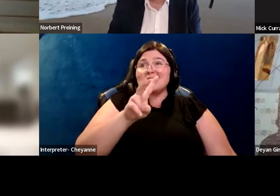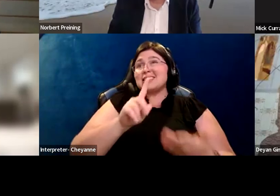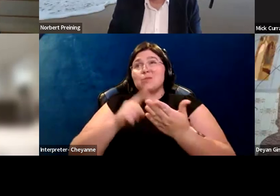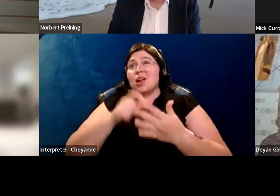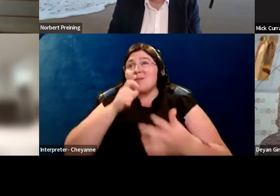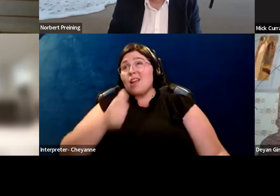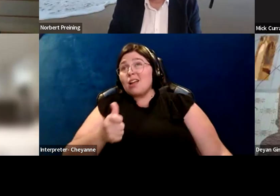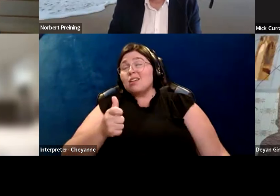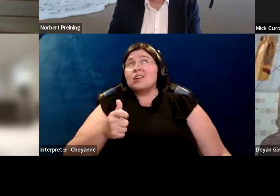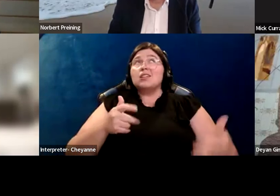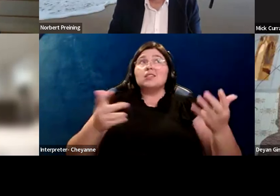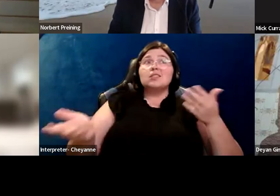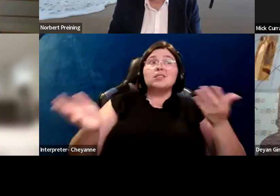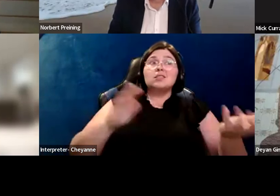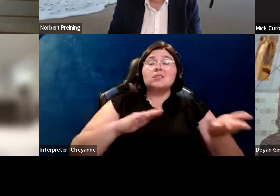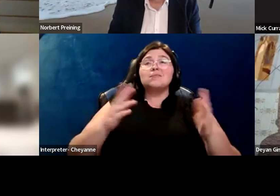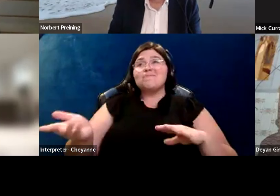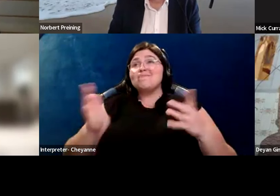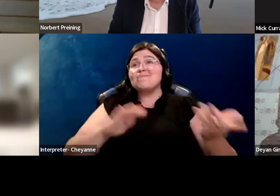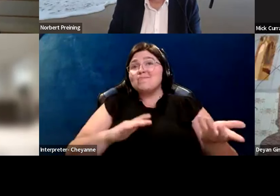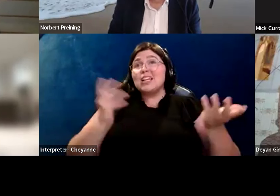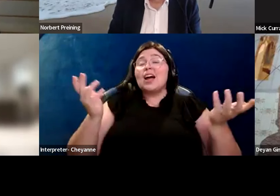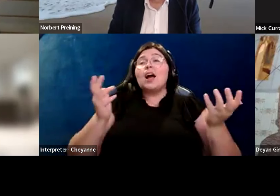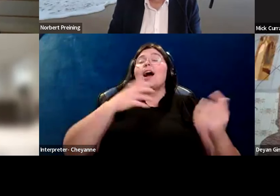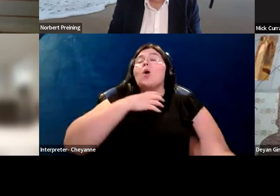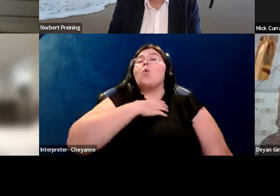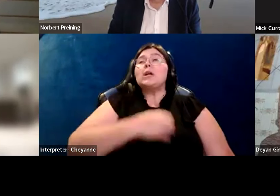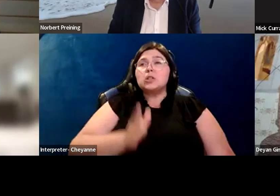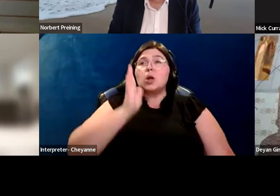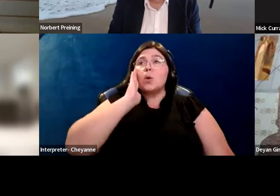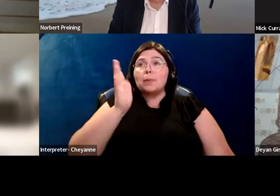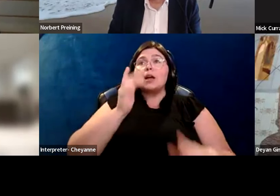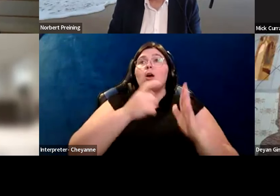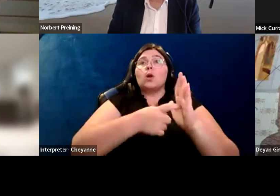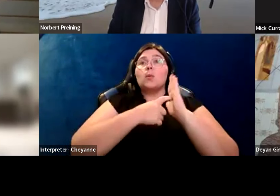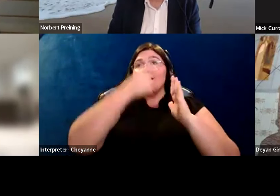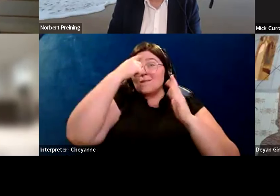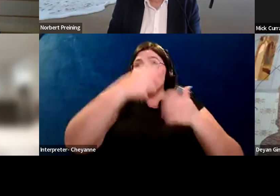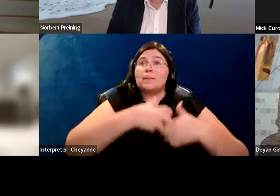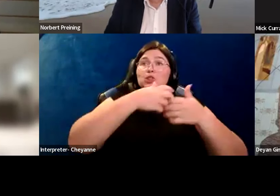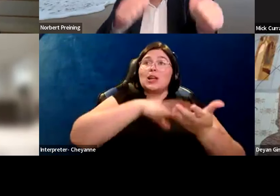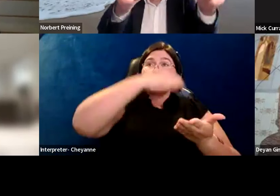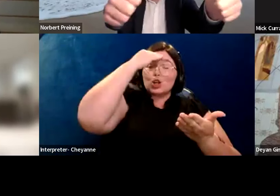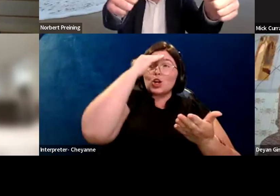But I wish that it's going to be a requirement for machine learning conferences, and hopefully